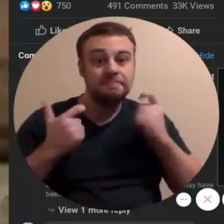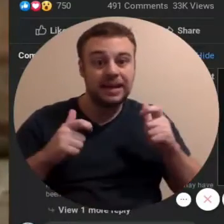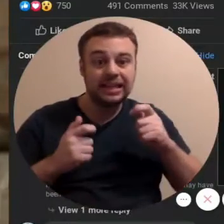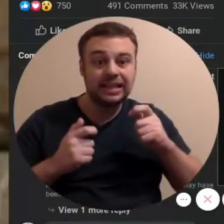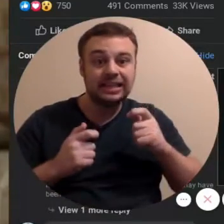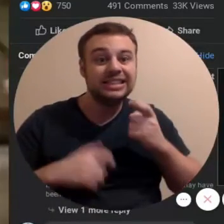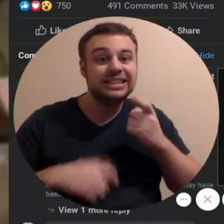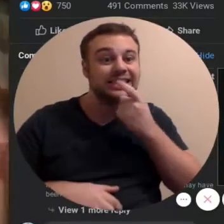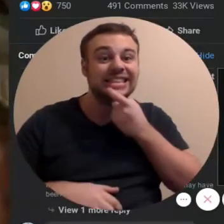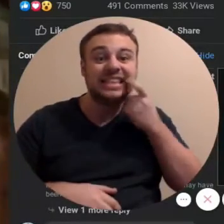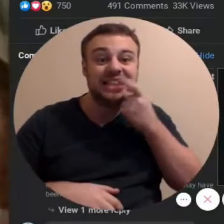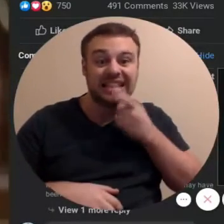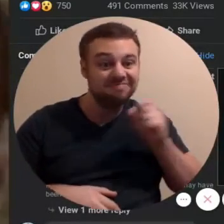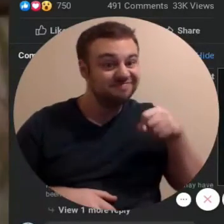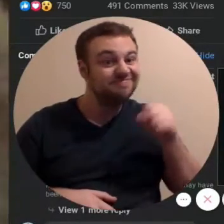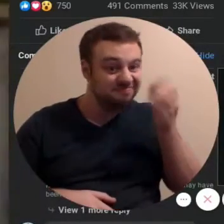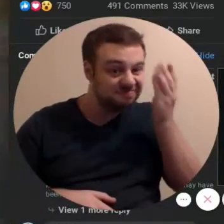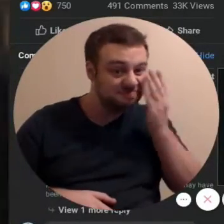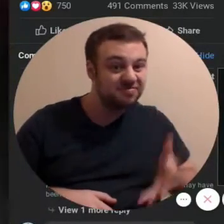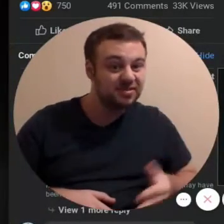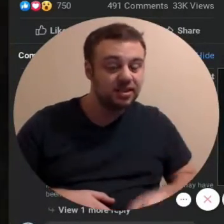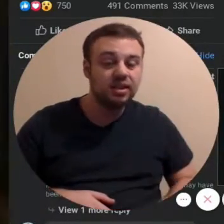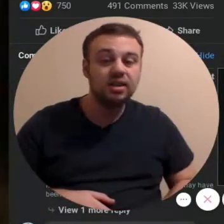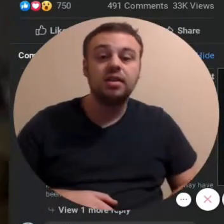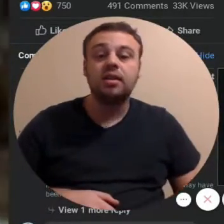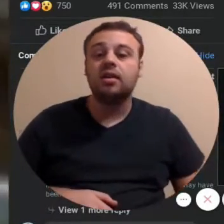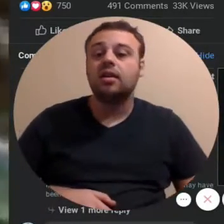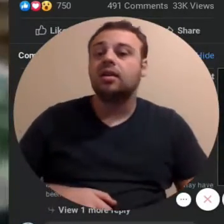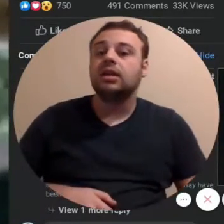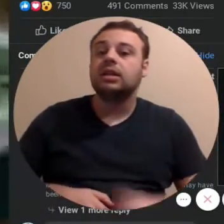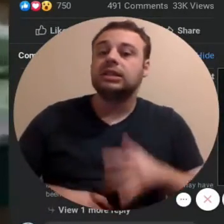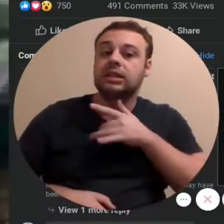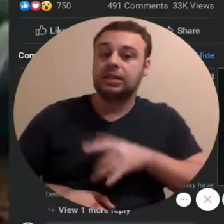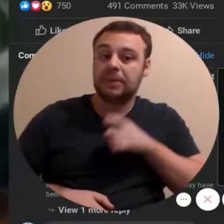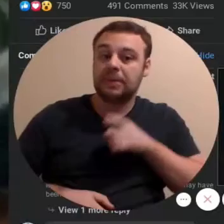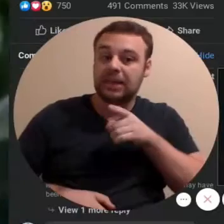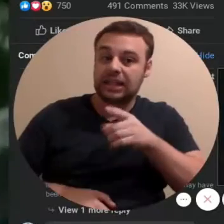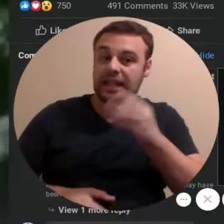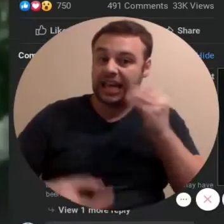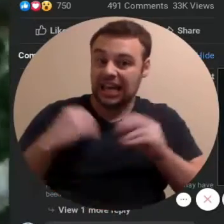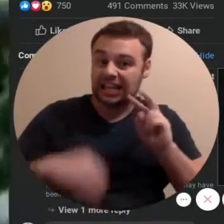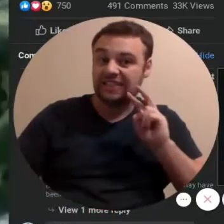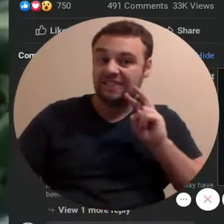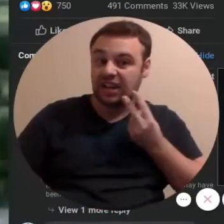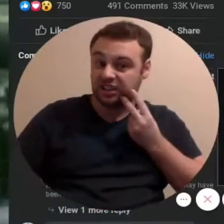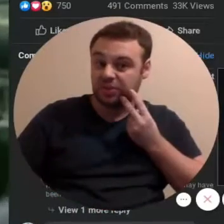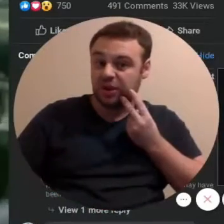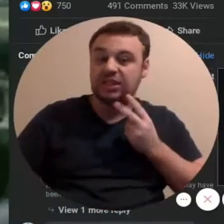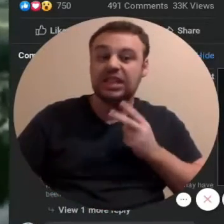Julie: Okay, so he eats vegetables. He is super cute when he crunches his carrots and that kind of stuff.